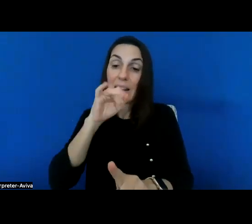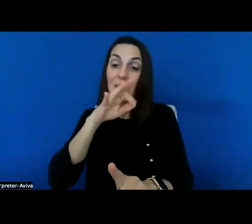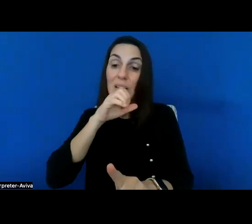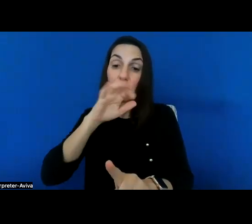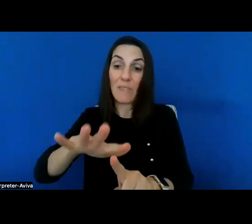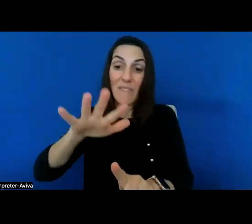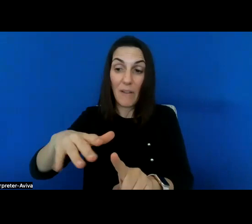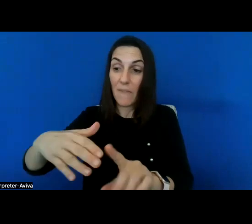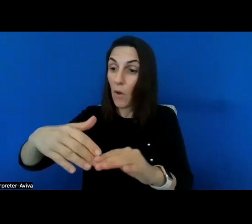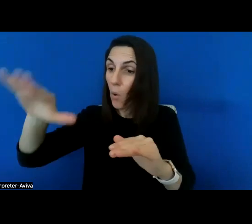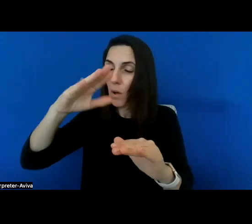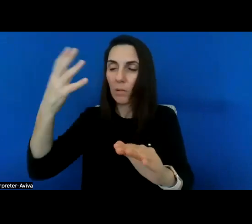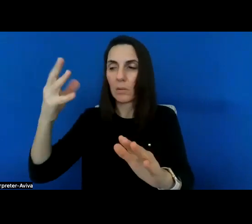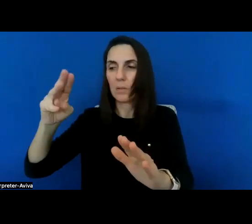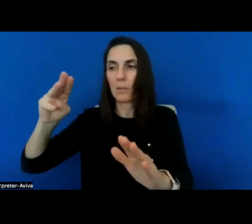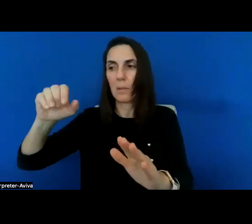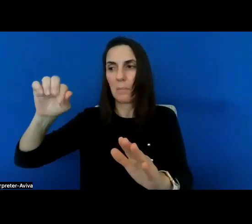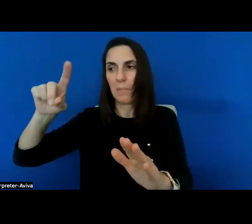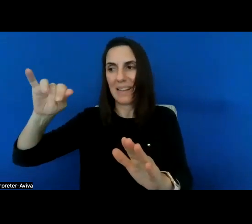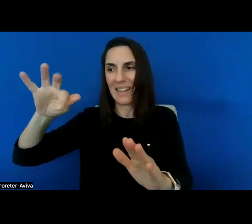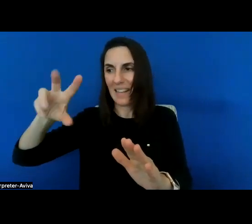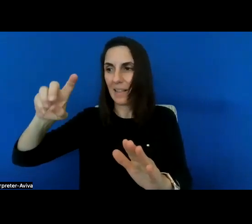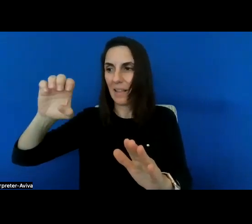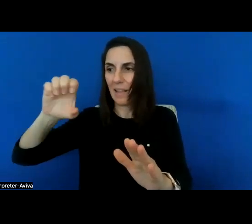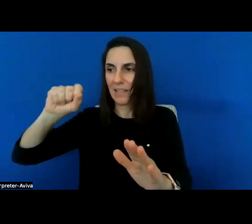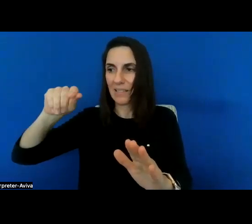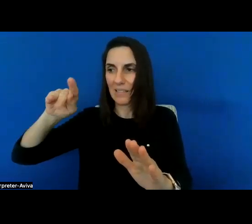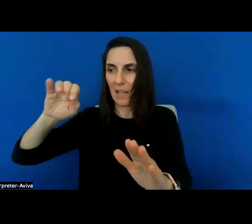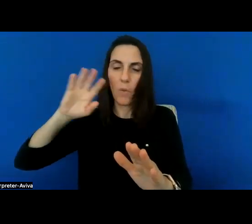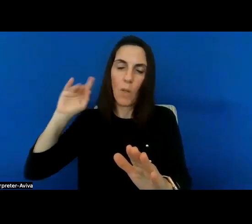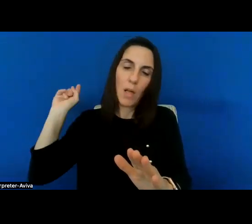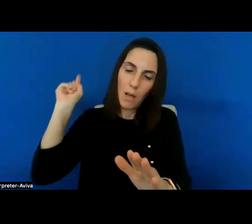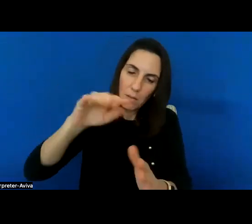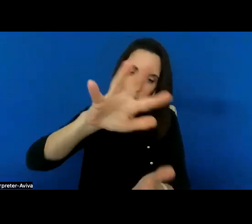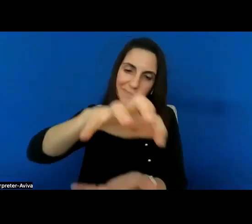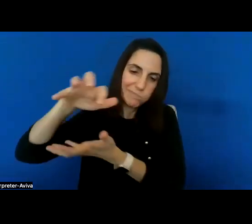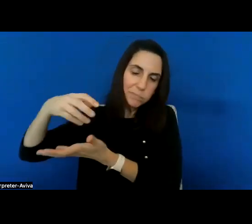11:37:16 So something to think about. Alright, let's talk about funding the able account.